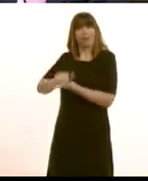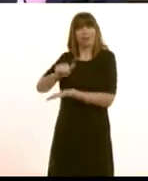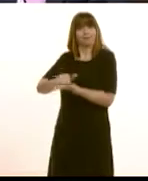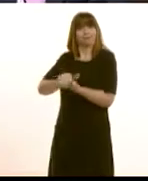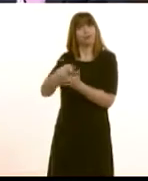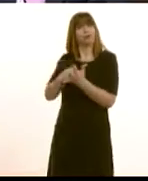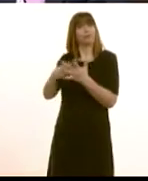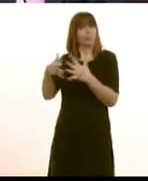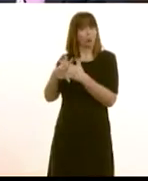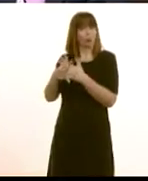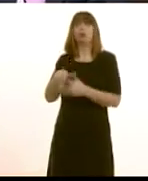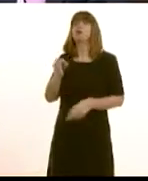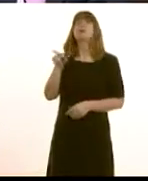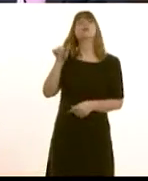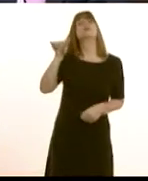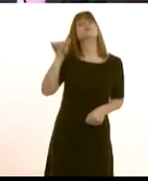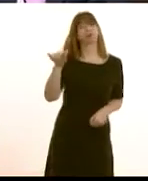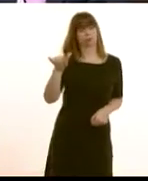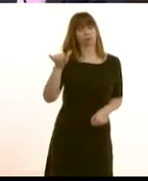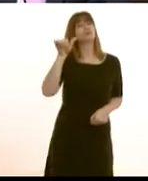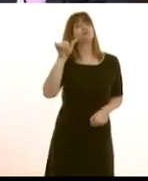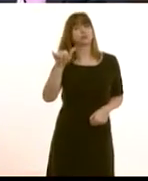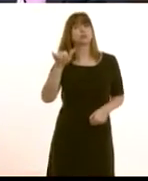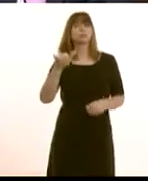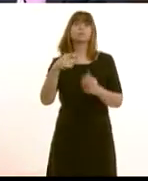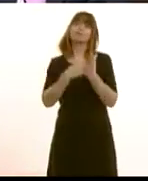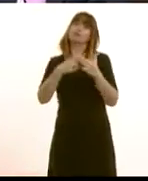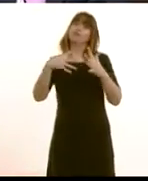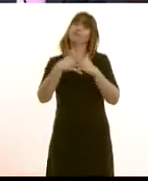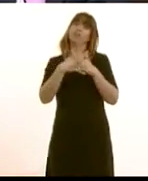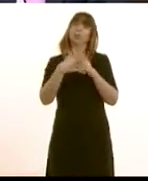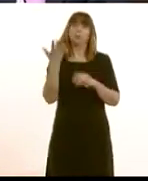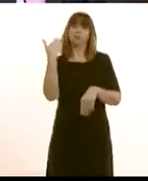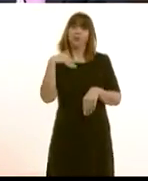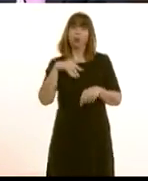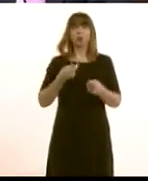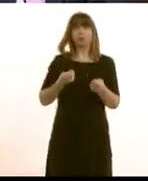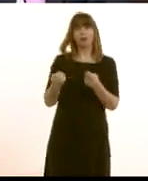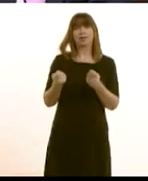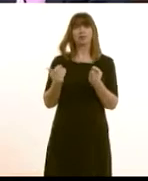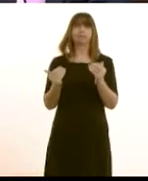to say that the way that RIFW was managed fell well below the standards we would expect